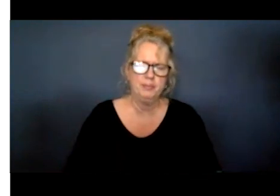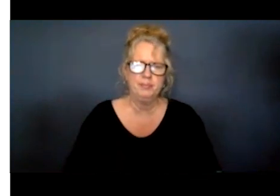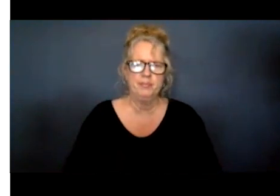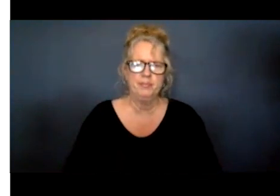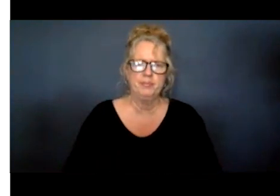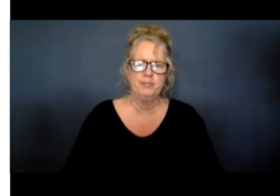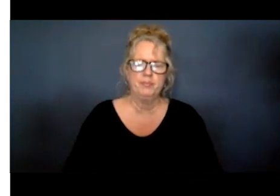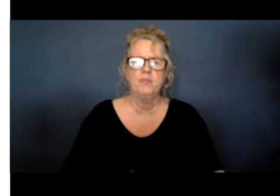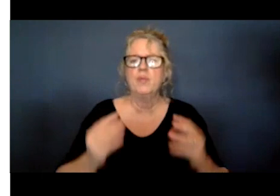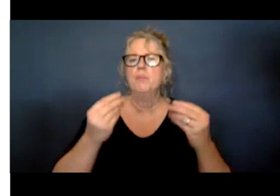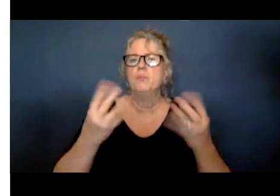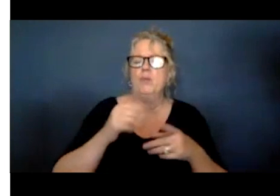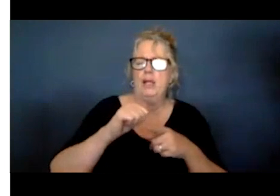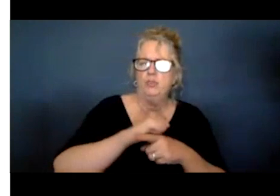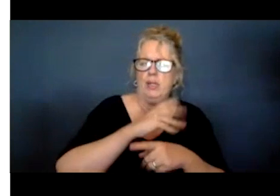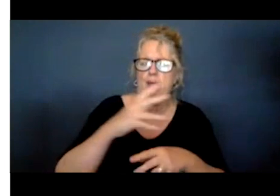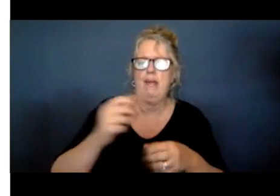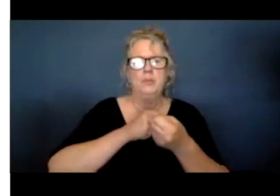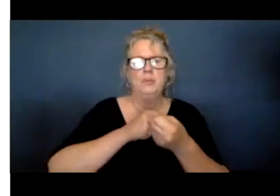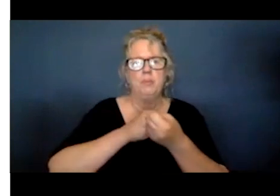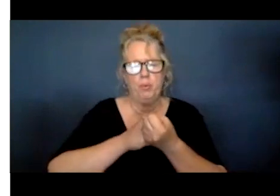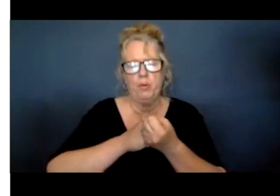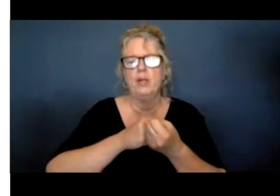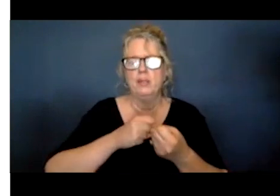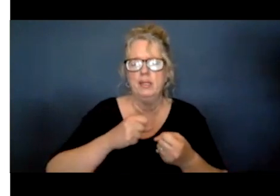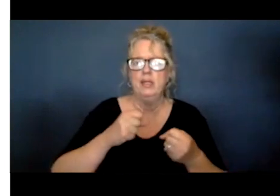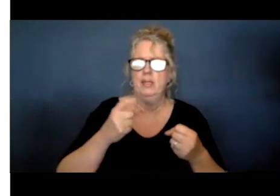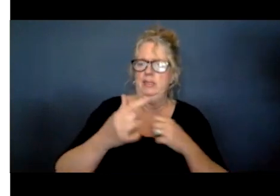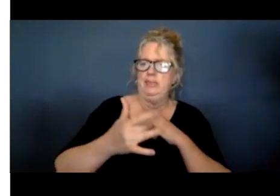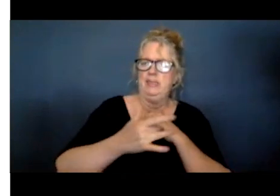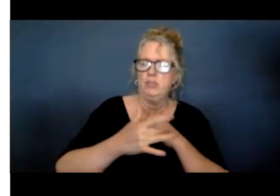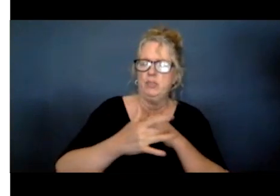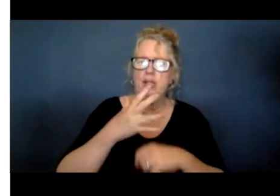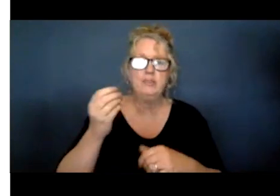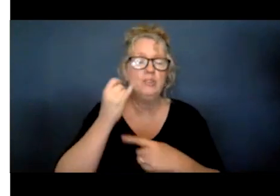Provide Training and Support. Technology, whether assistive or